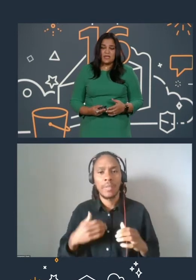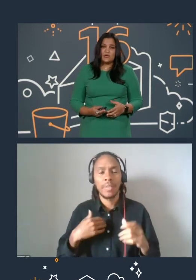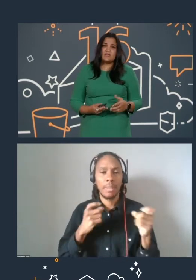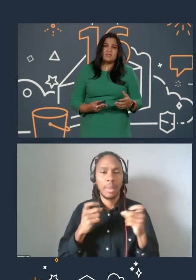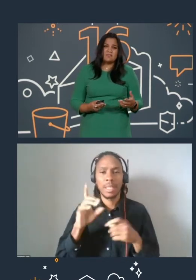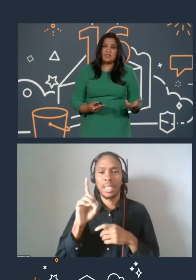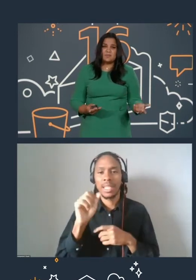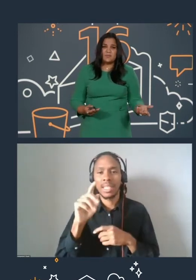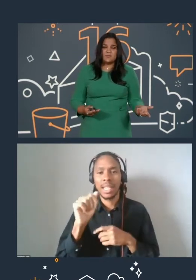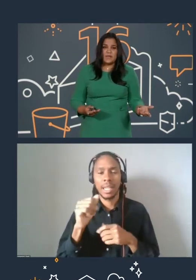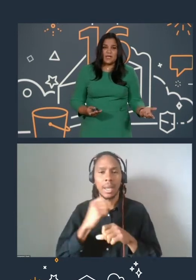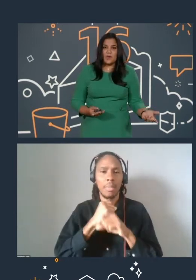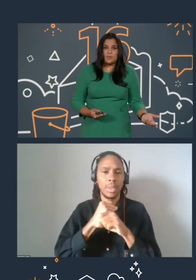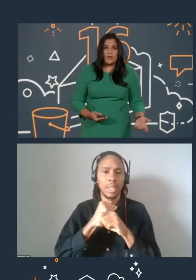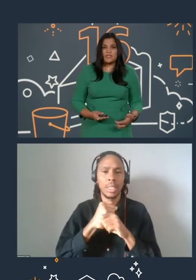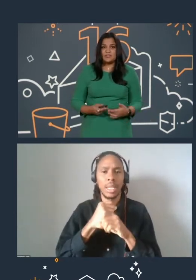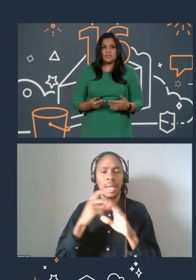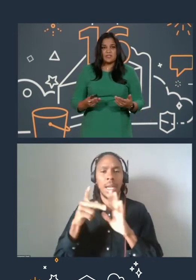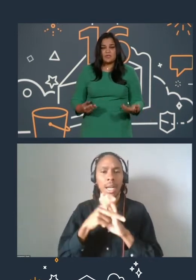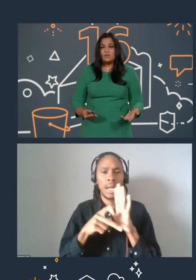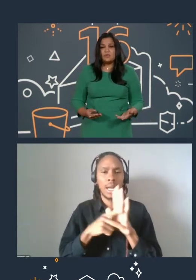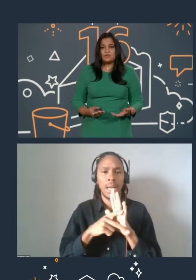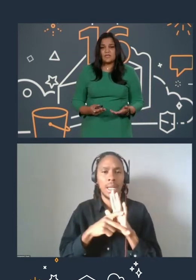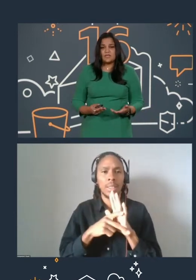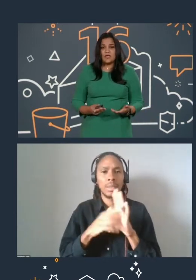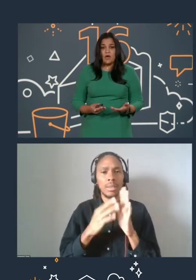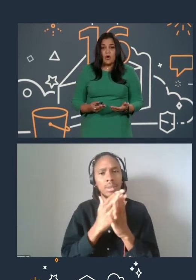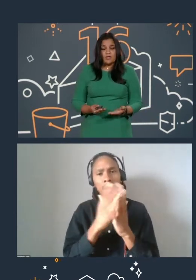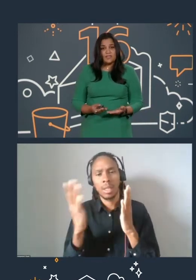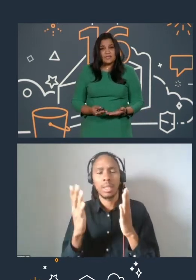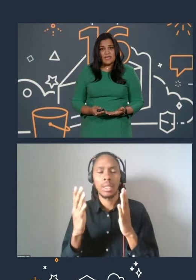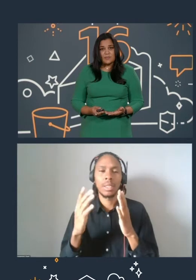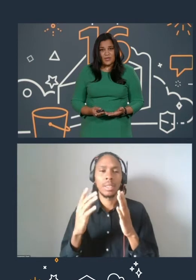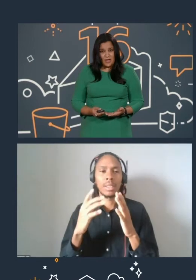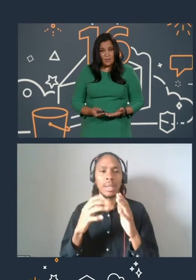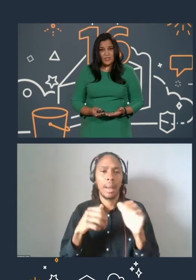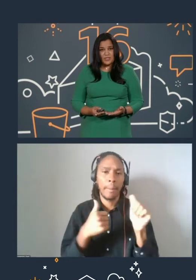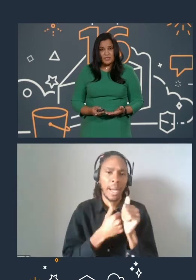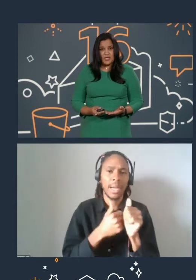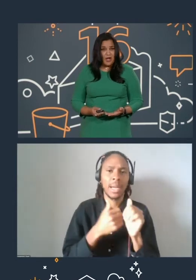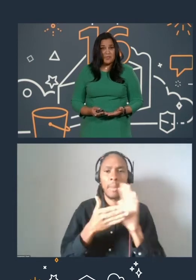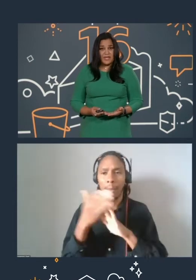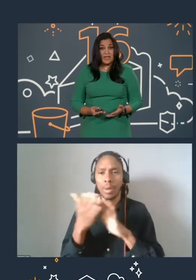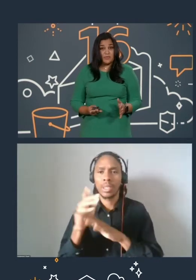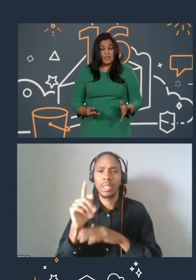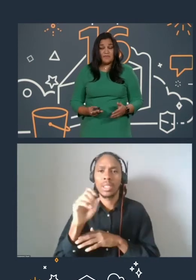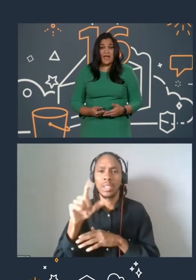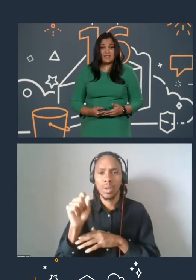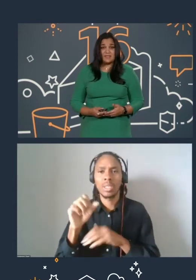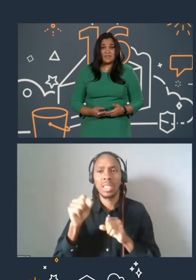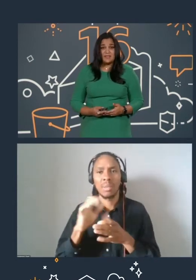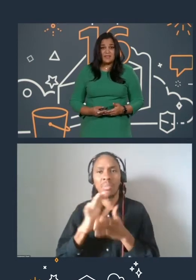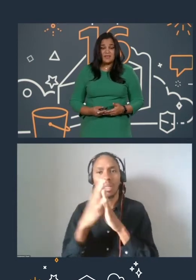across multiple backup operations and tools, and all of this can get pretty cumbersome and complicated, really fast.